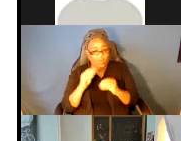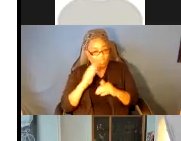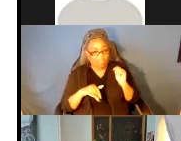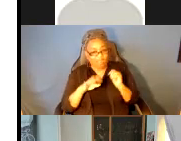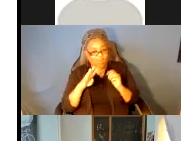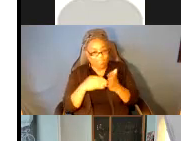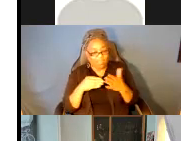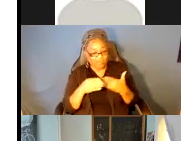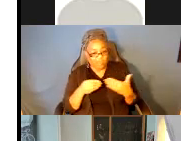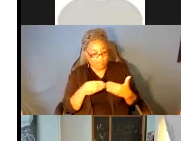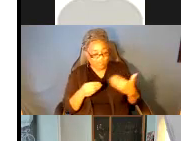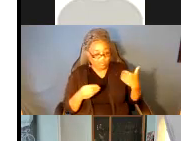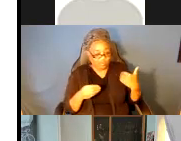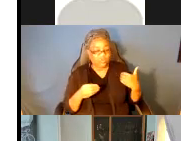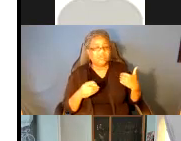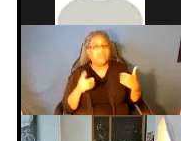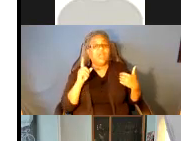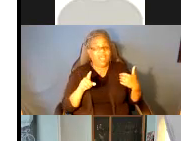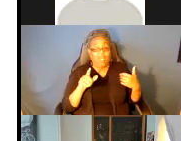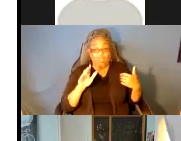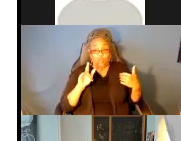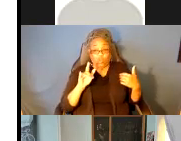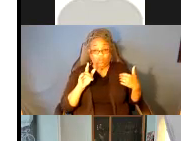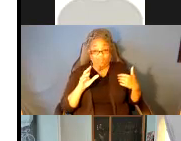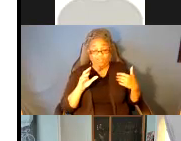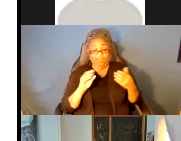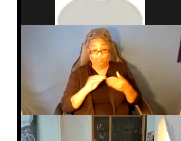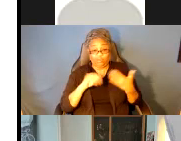then the 25% cap would be 1,000 of the 4,000.